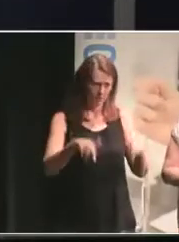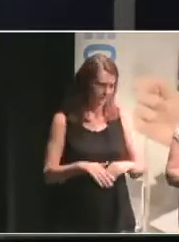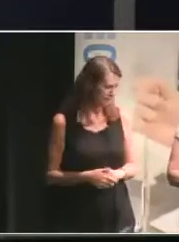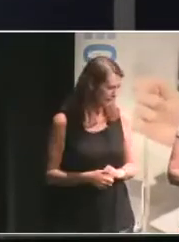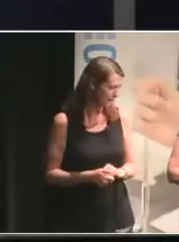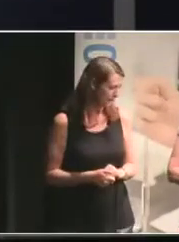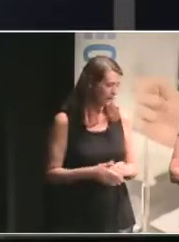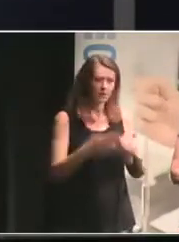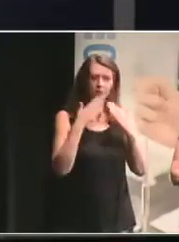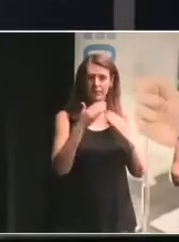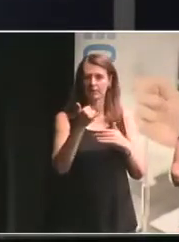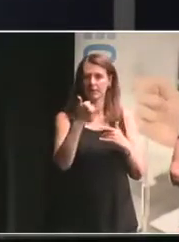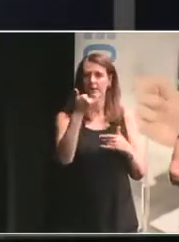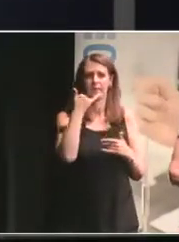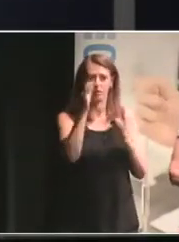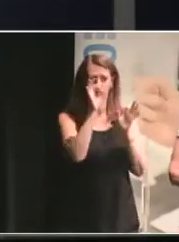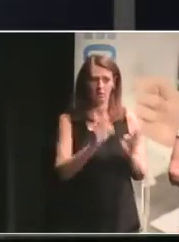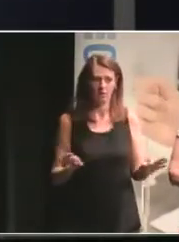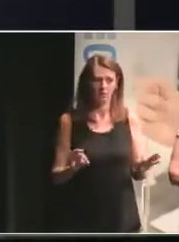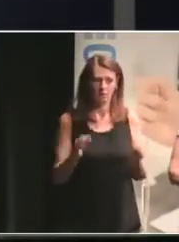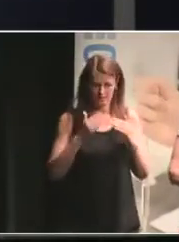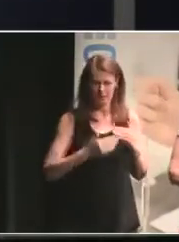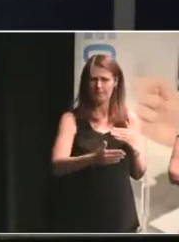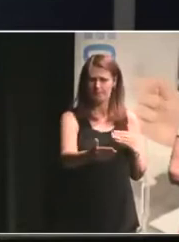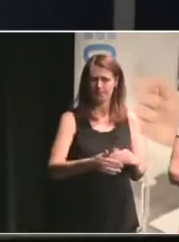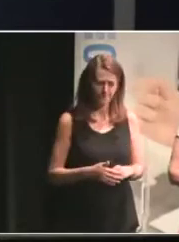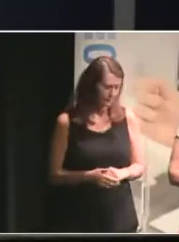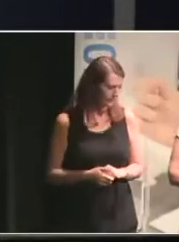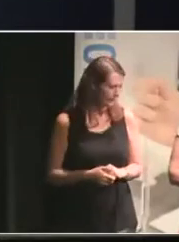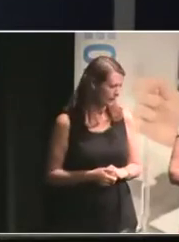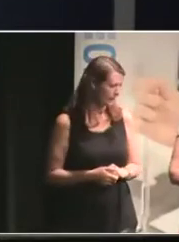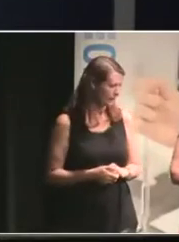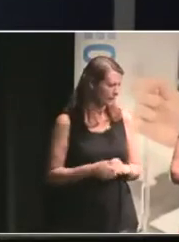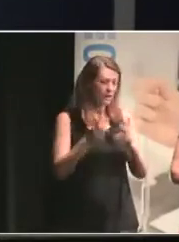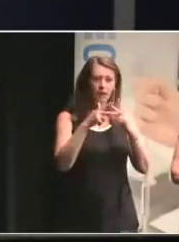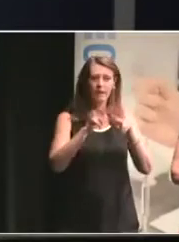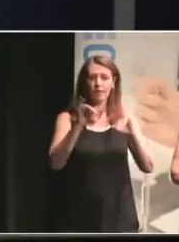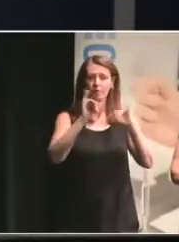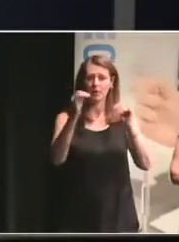Please put your phones on silent for the duration of the event and if the emergency tones go off